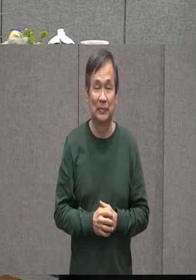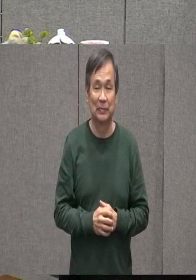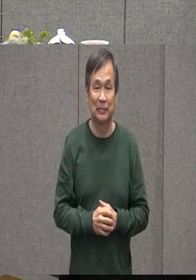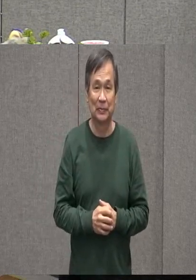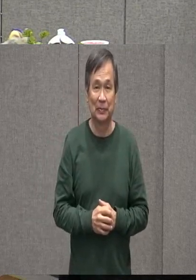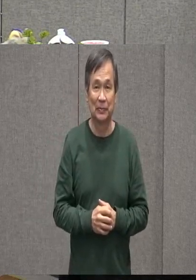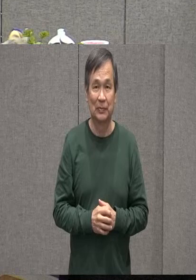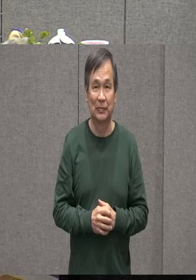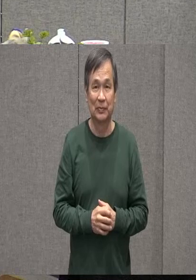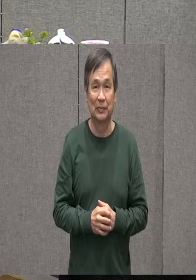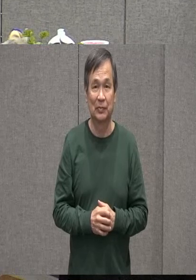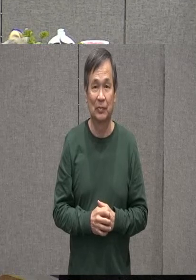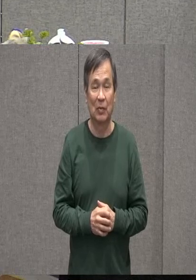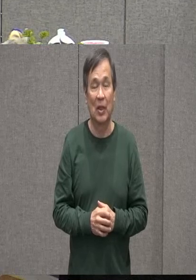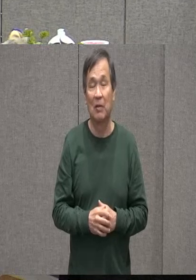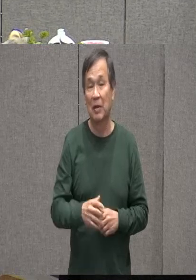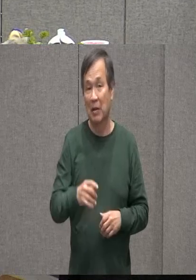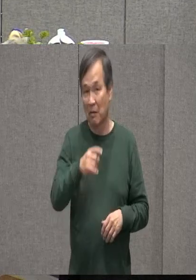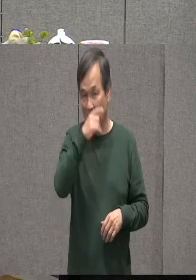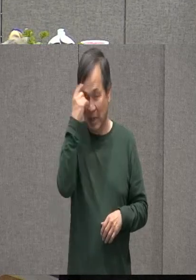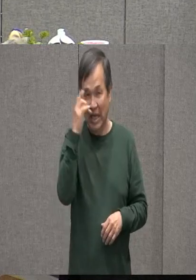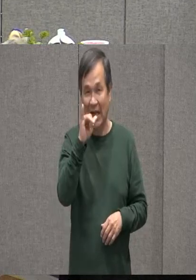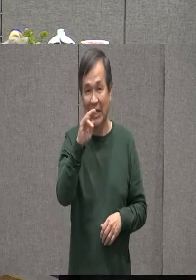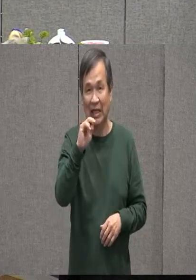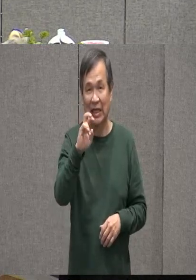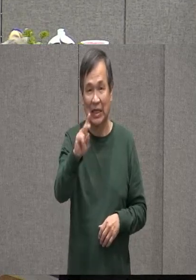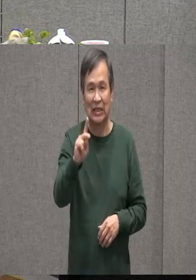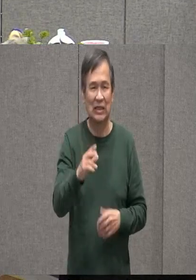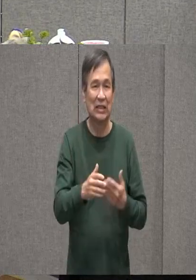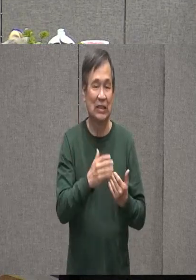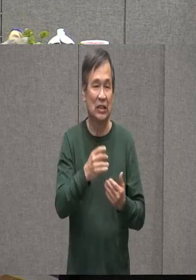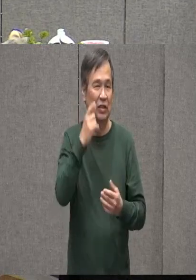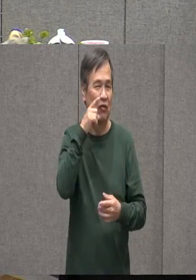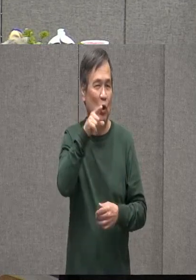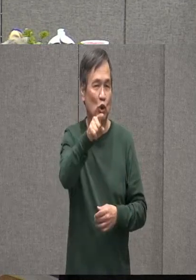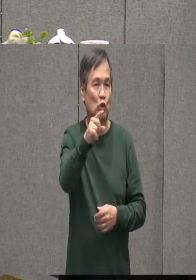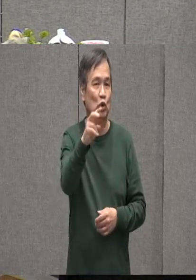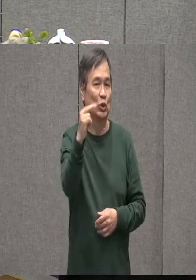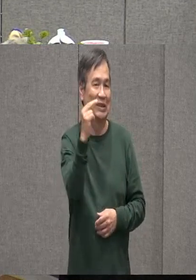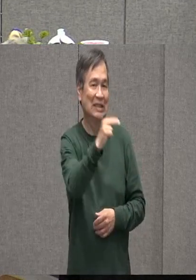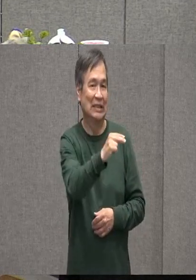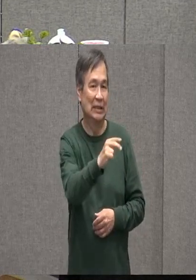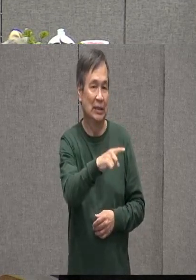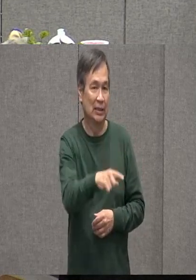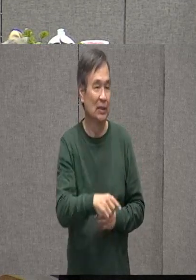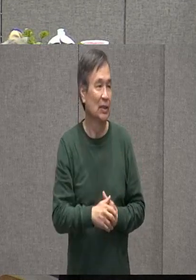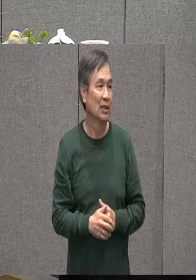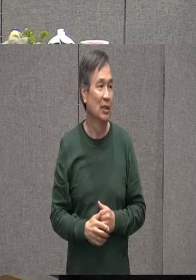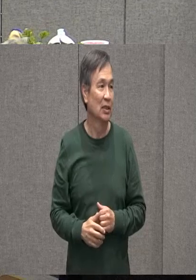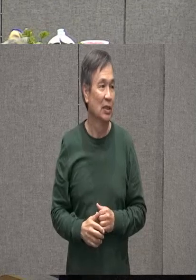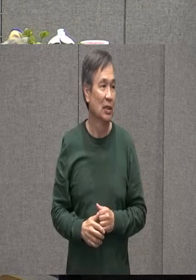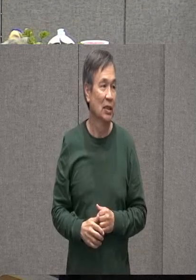and then I'm gonna do some black paint 'cause that will be really easy for the folks at home to see. Yes, and I feel like black ink is pretty common